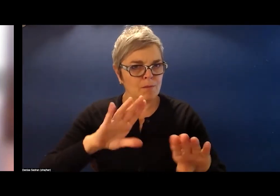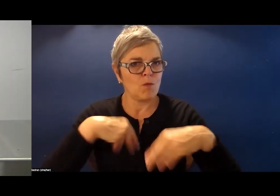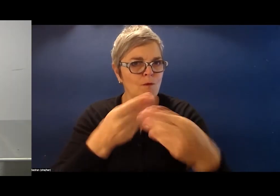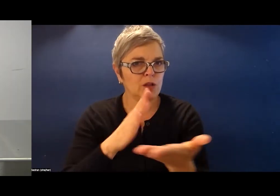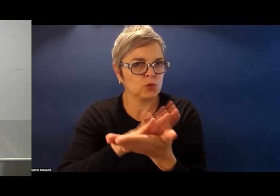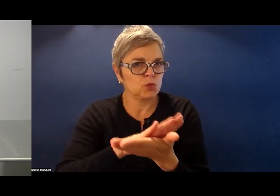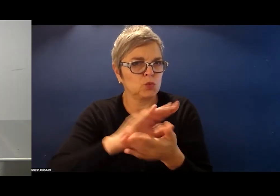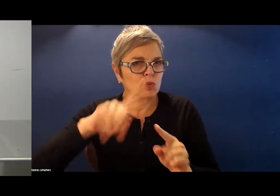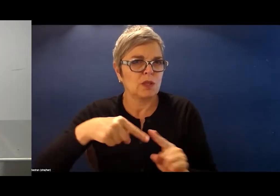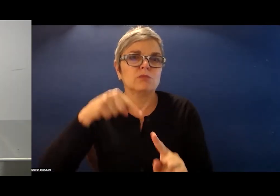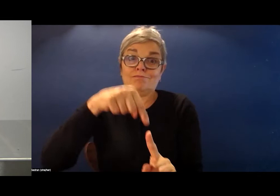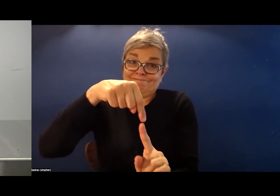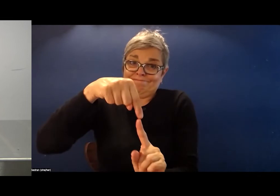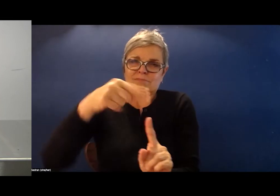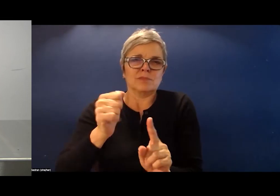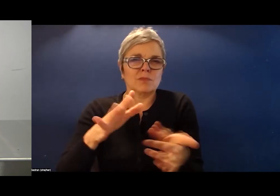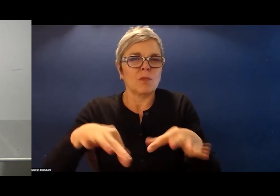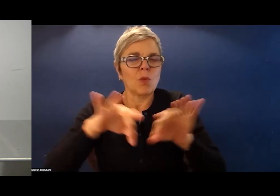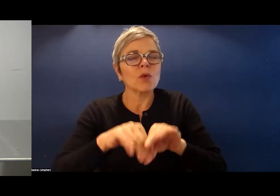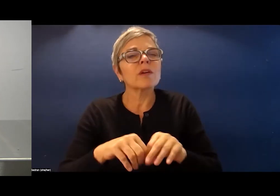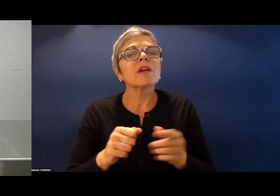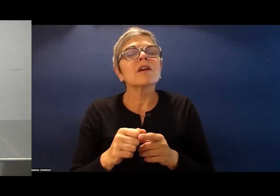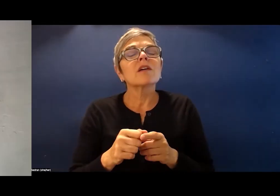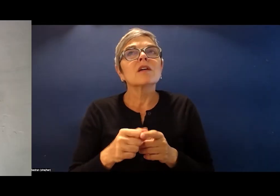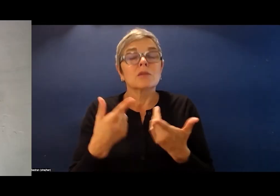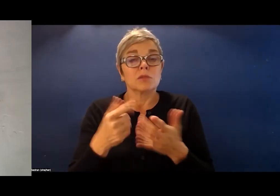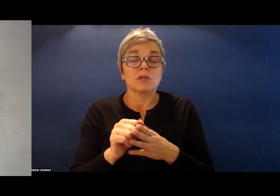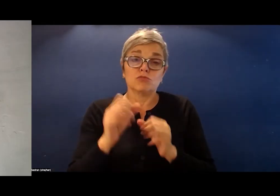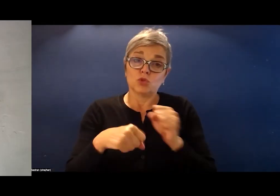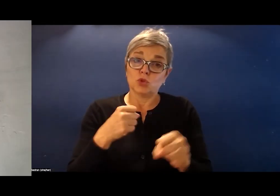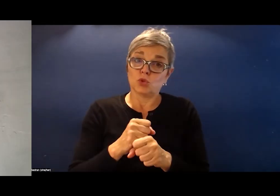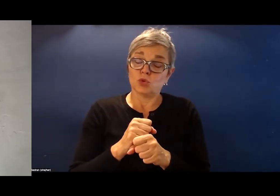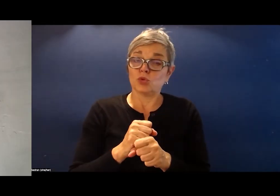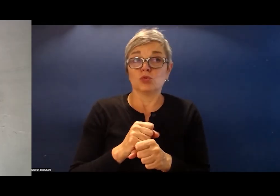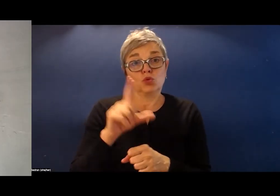So we'd all been at home for a year and a half when we started.